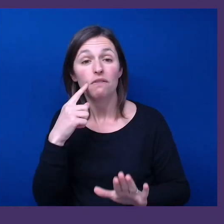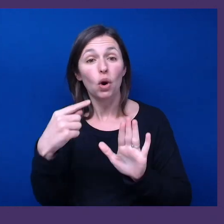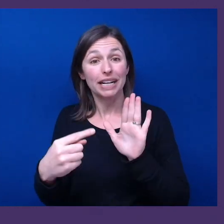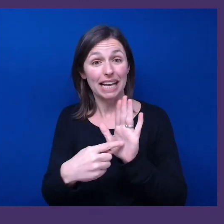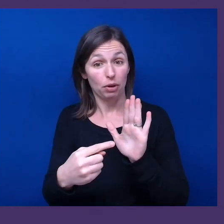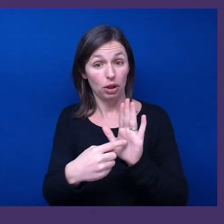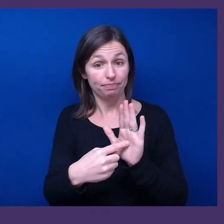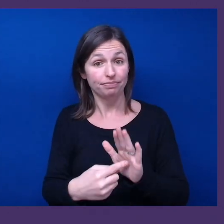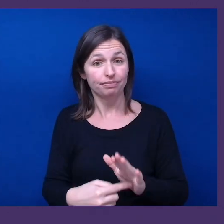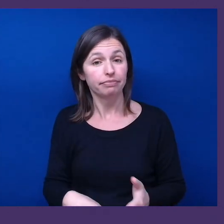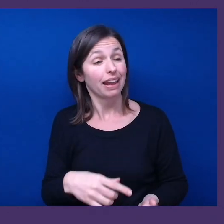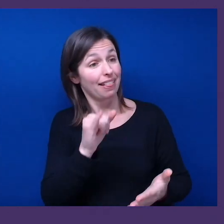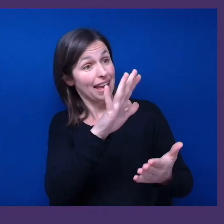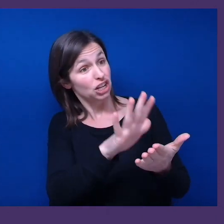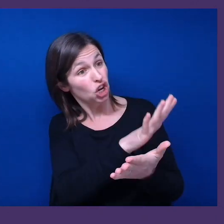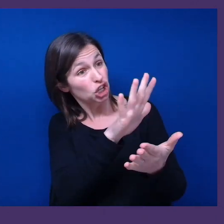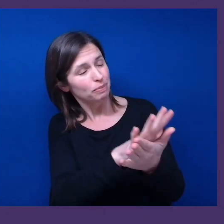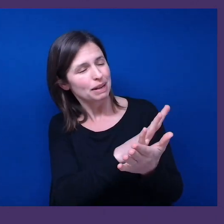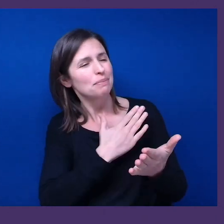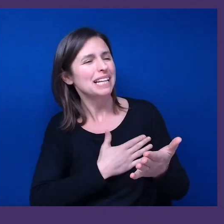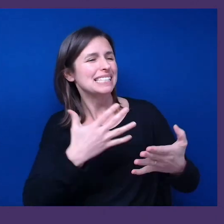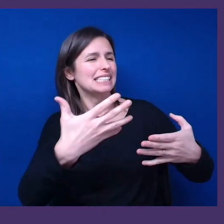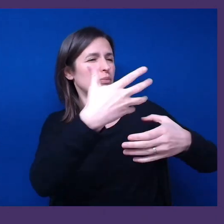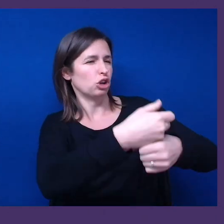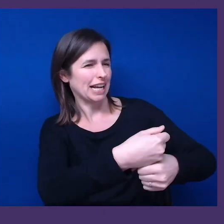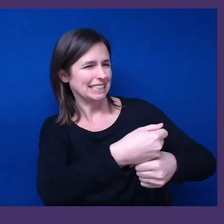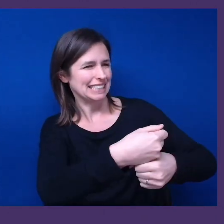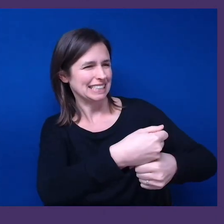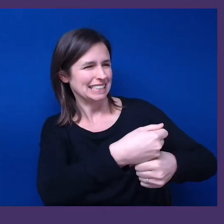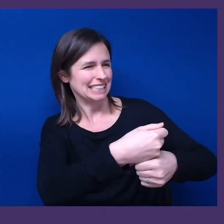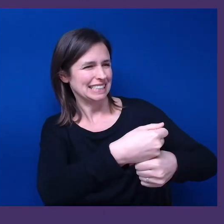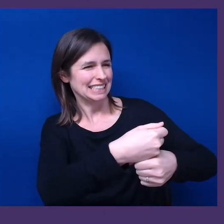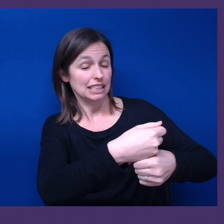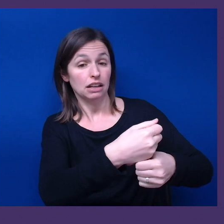the summarization is still too long and it includes complex vocabulary.